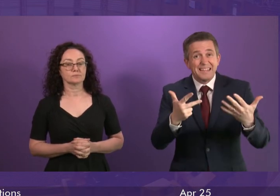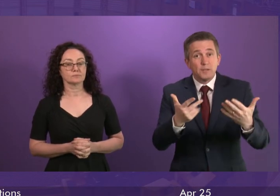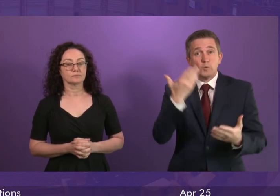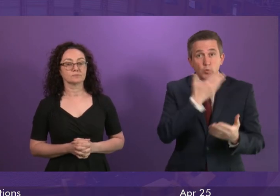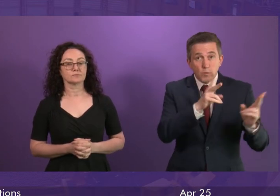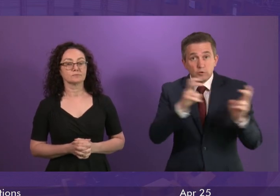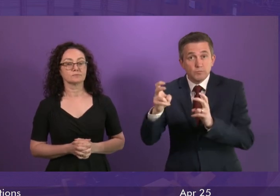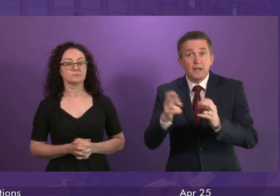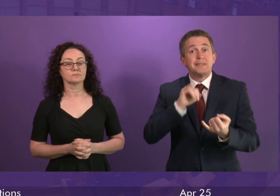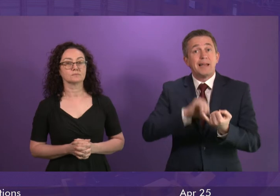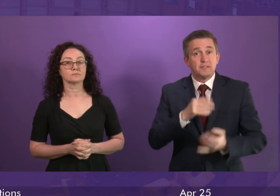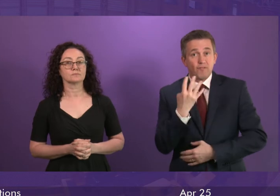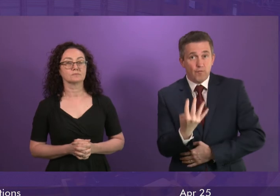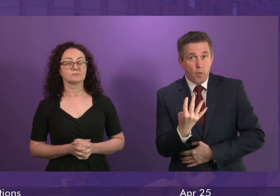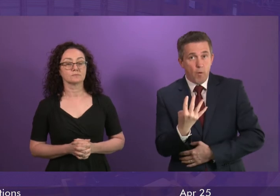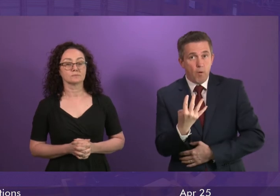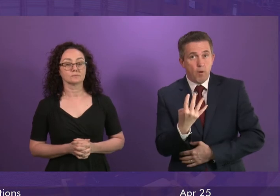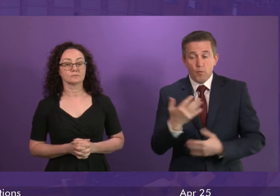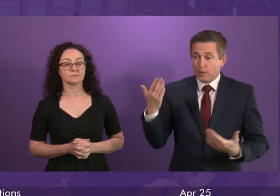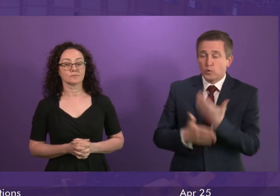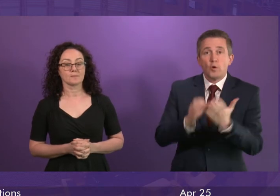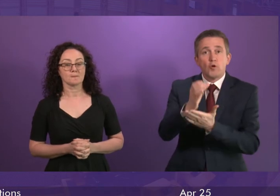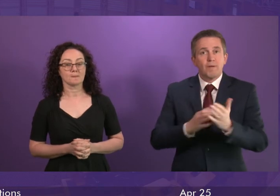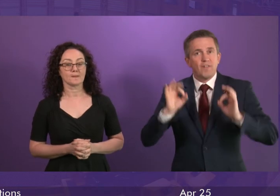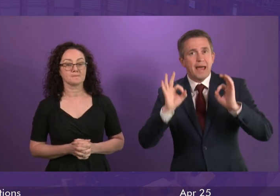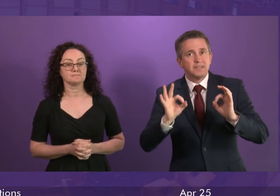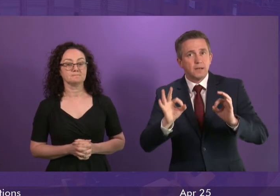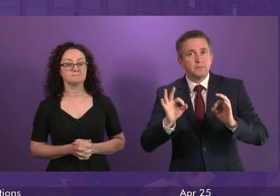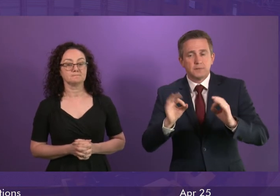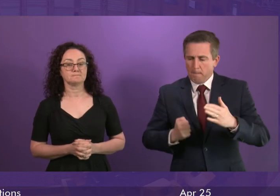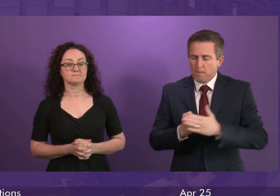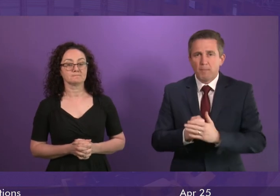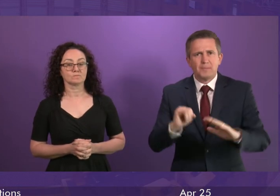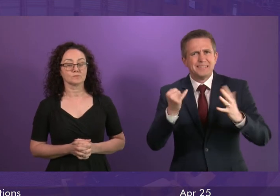at secondary 4, under curriculum for excellence, in most cases that figure is now only six.